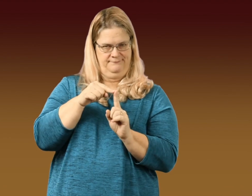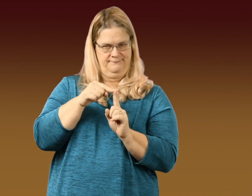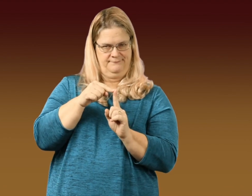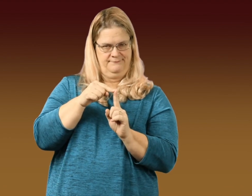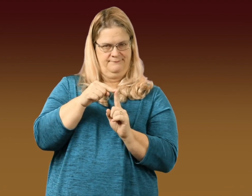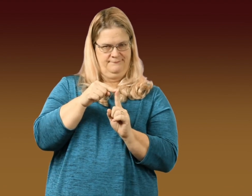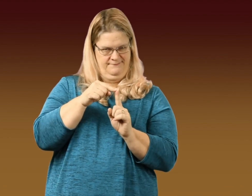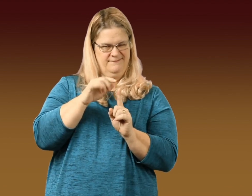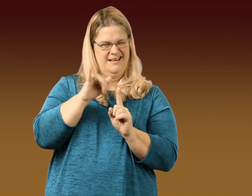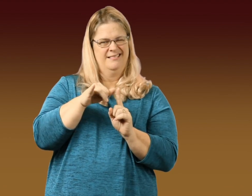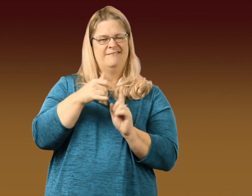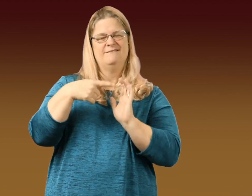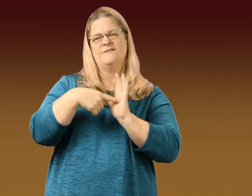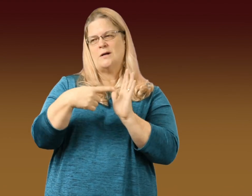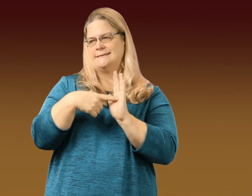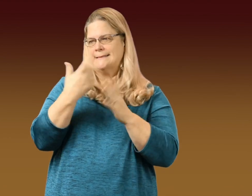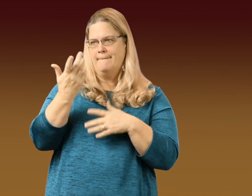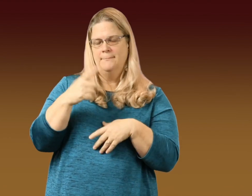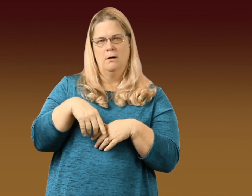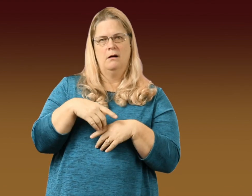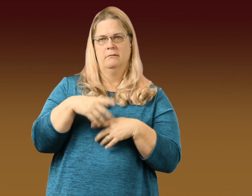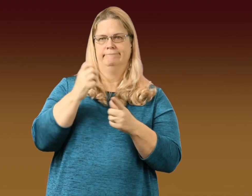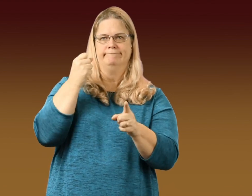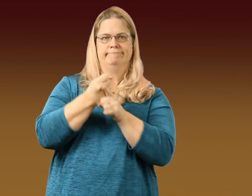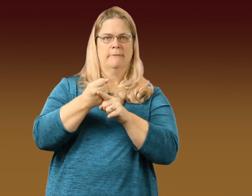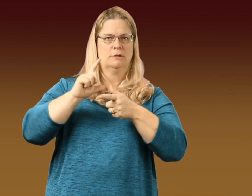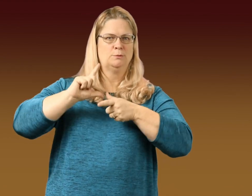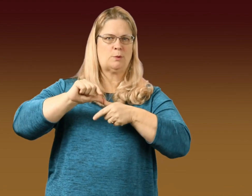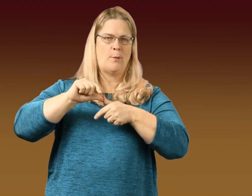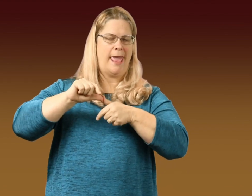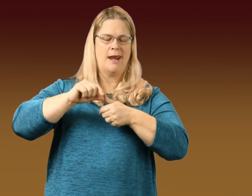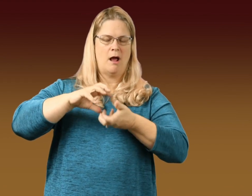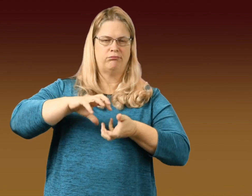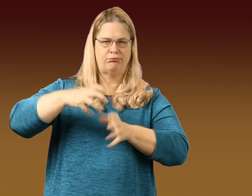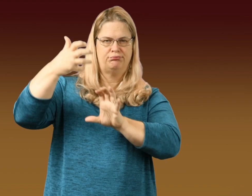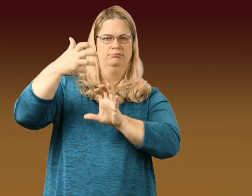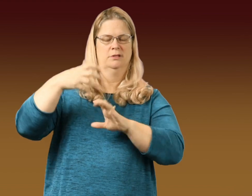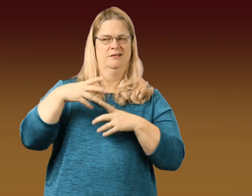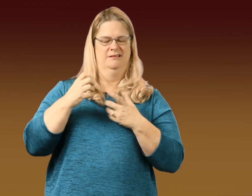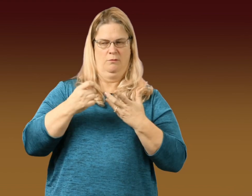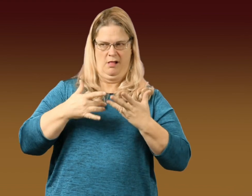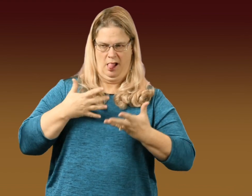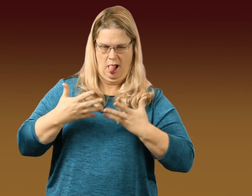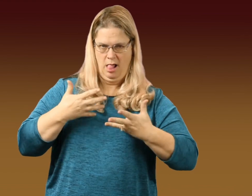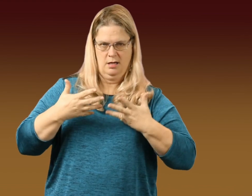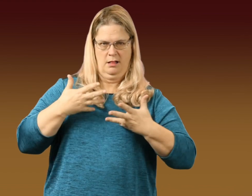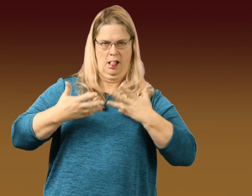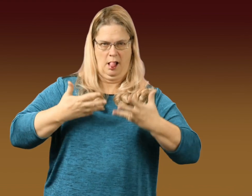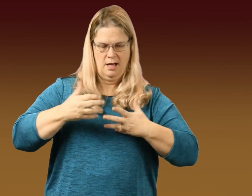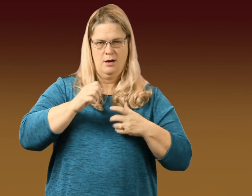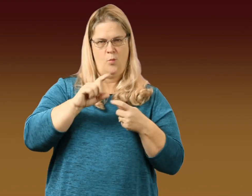So, for example, let's say a tornado occurs, and there is quite a bit of devastation.